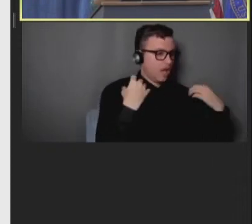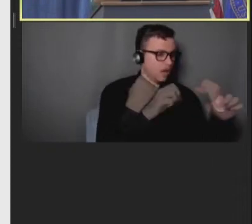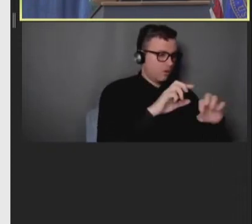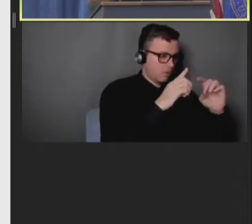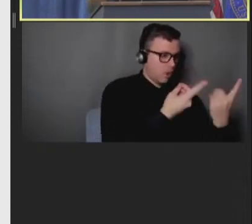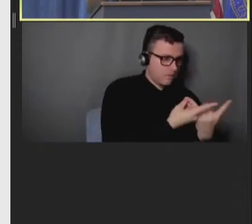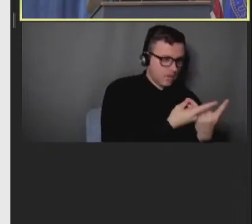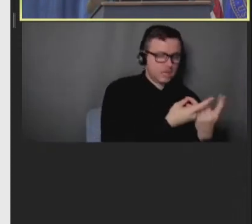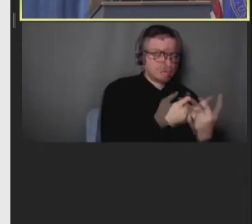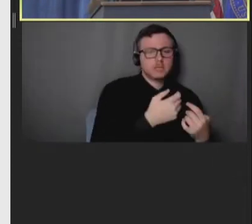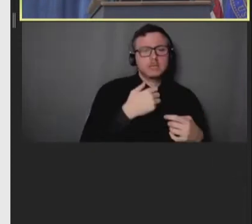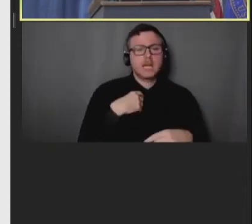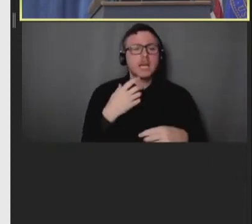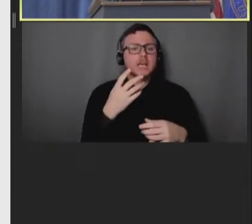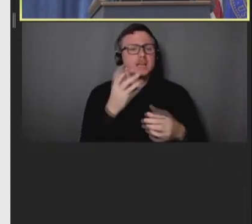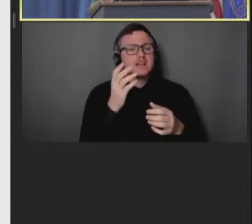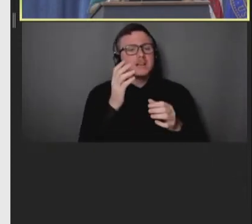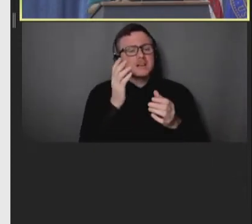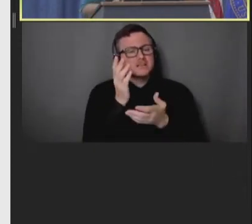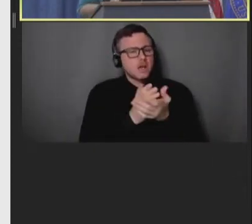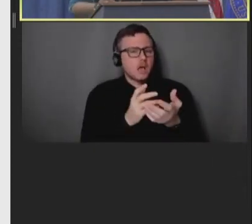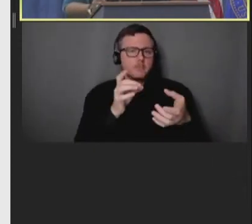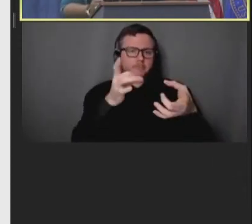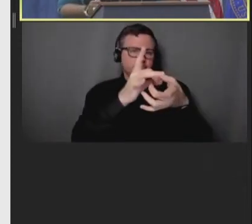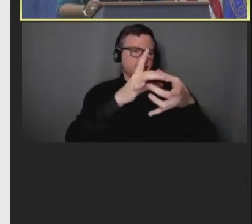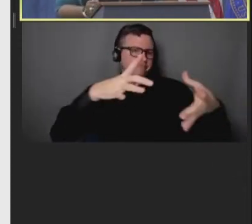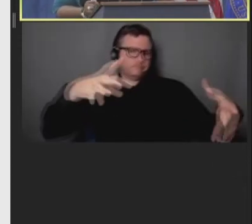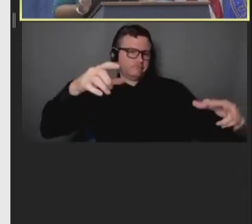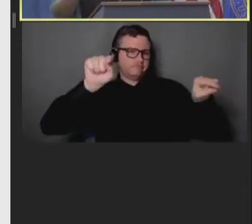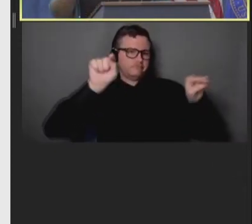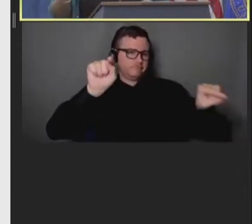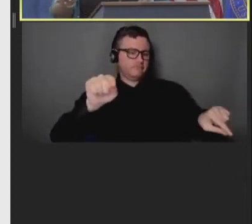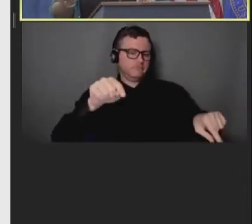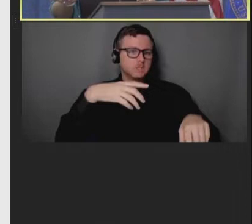states have decentralized health departments, so trying to figure out how to loop in the local